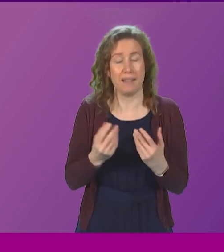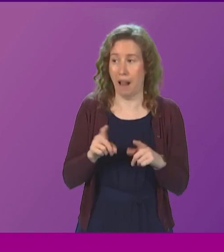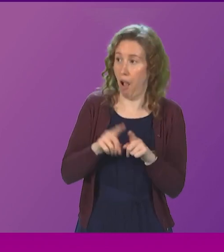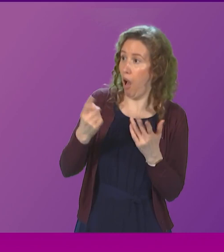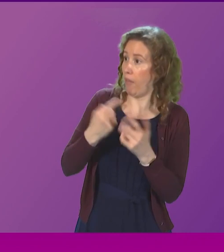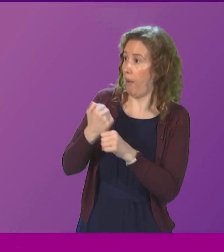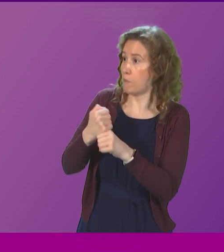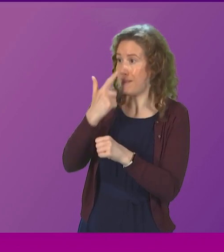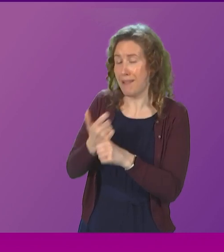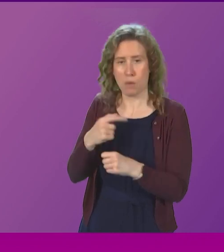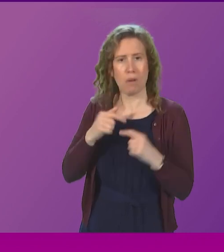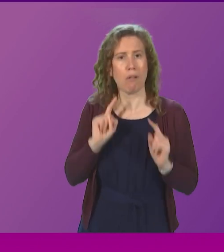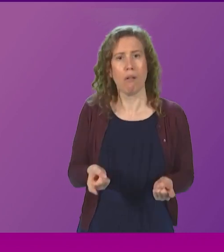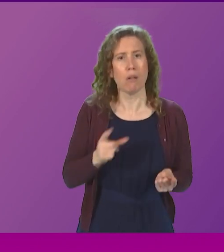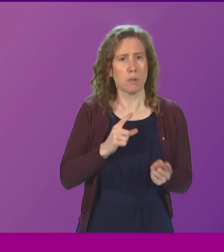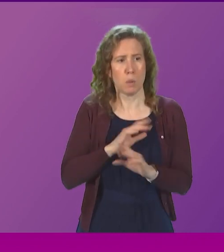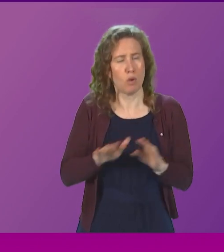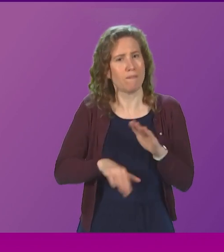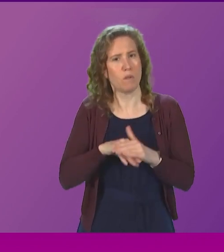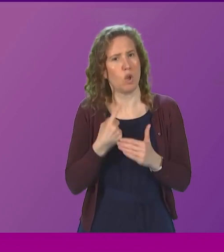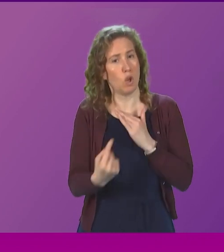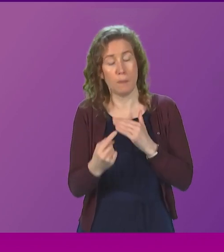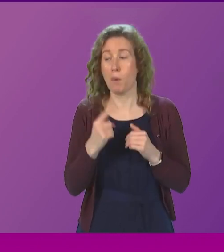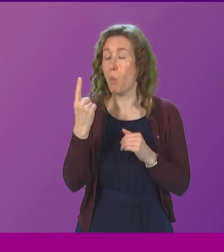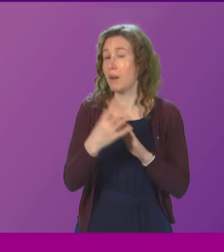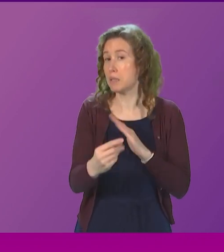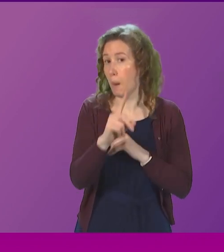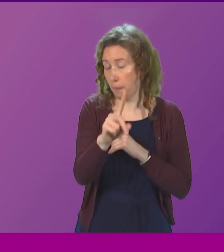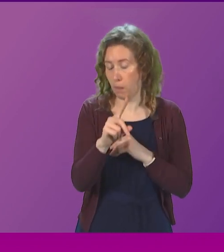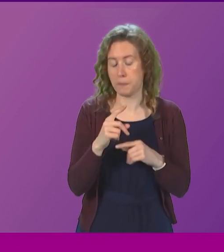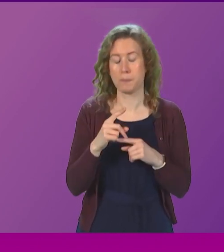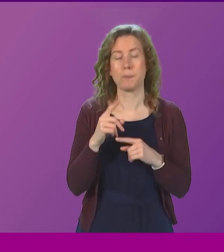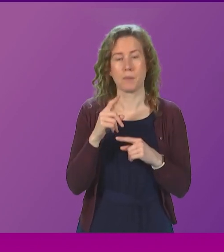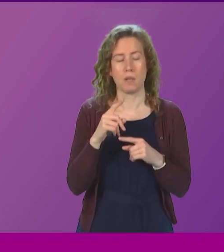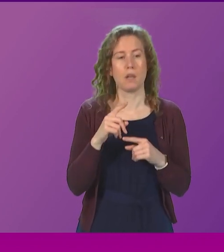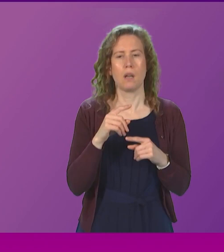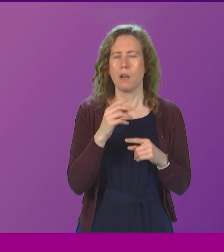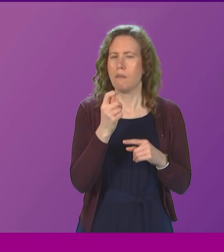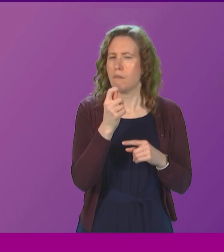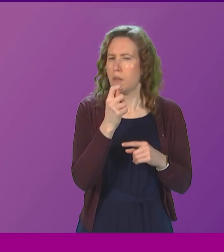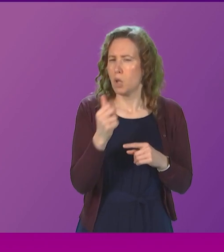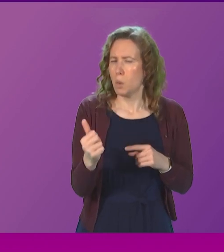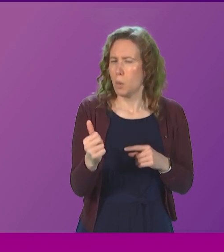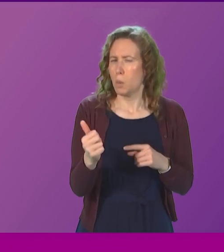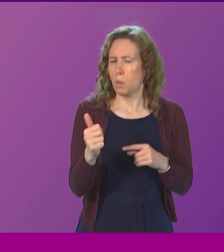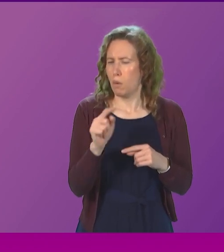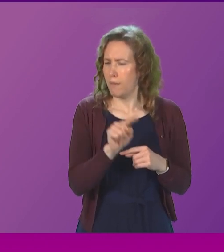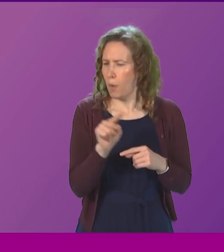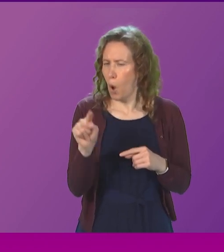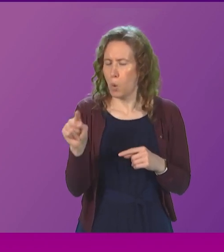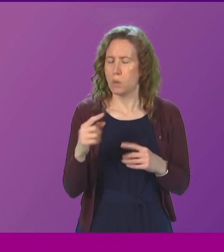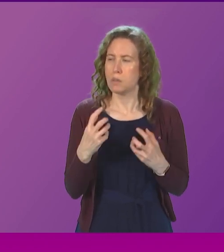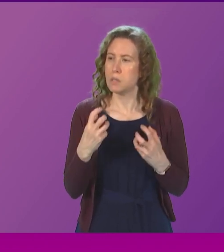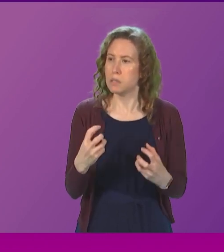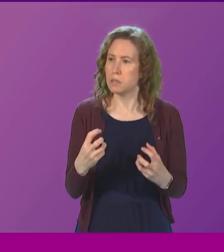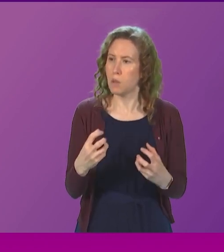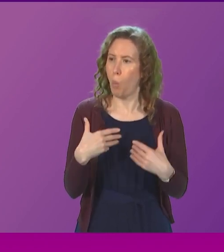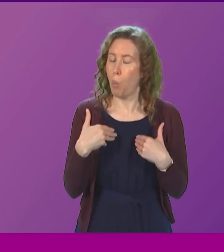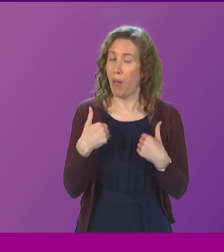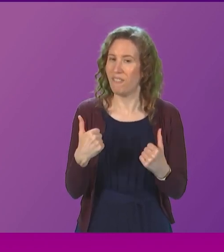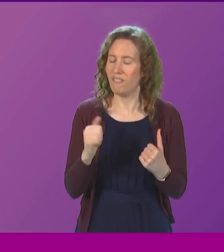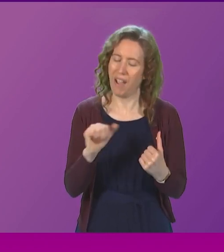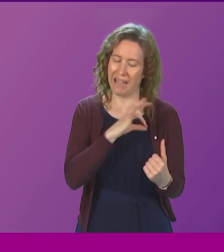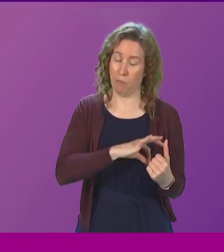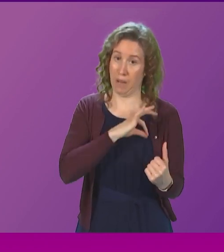To give an example, a reversal of just a few of the regressive welfare decisions that the